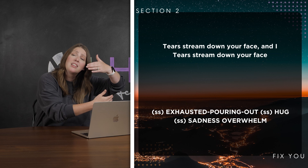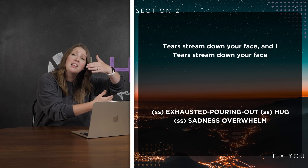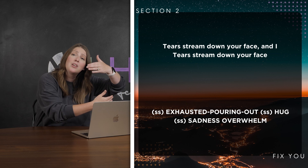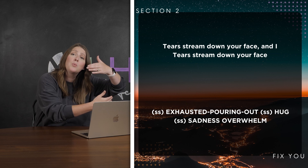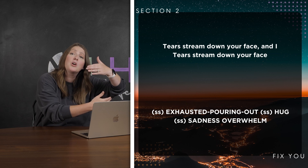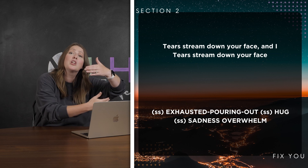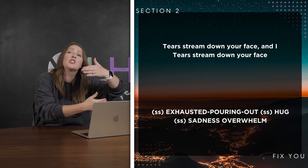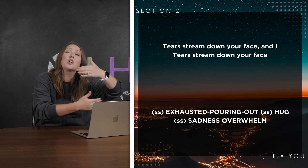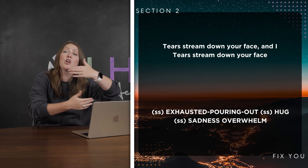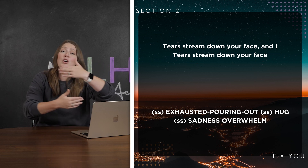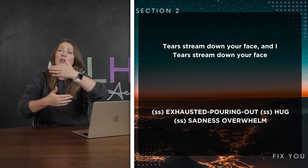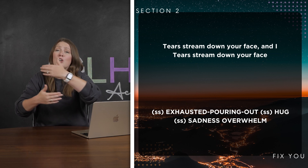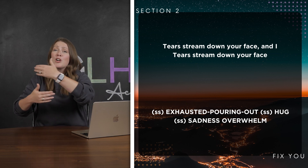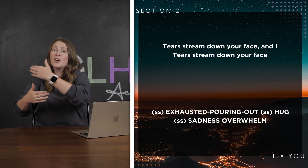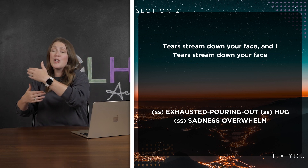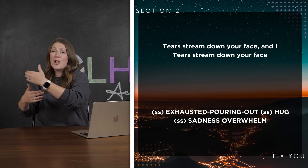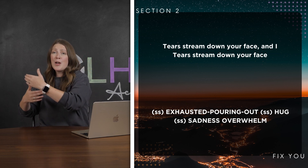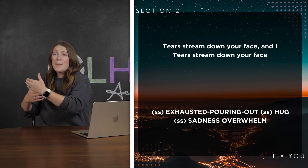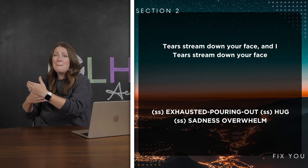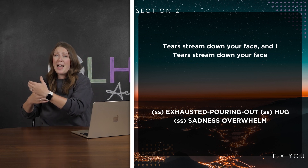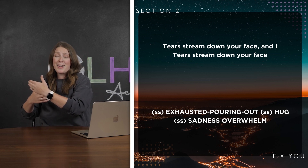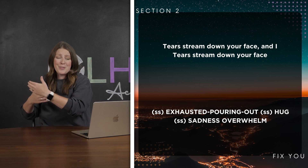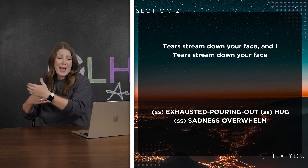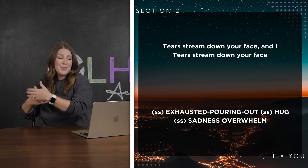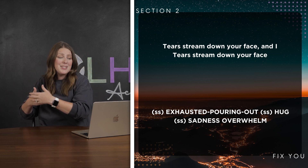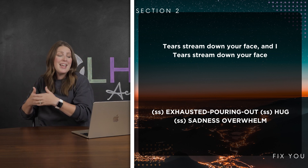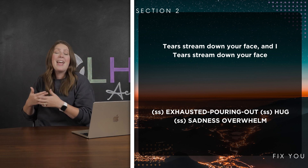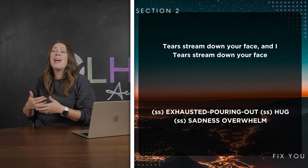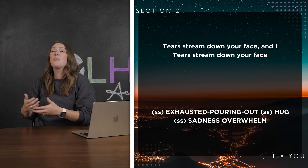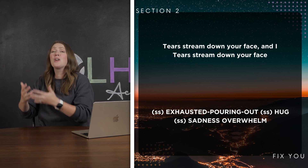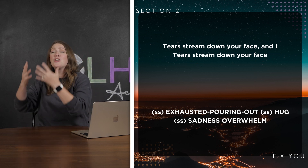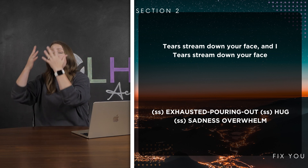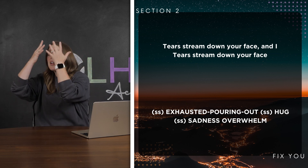Then we're going to turn back around. And we're going to do that.